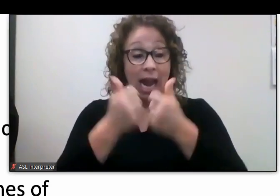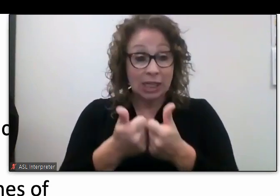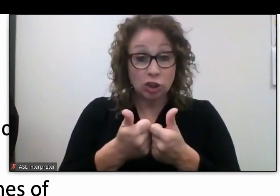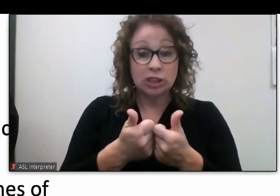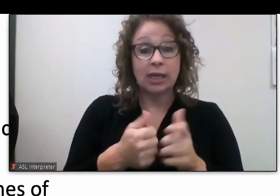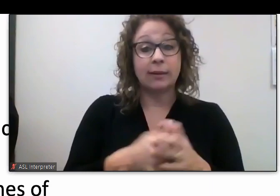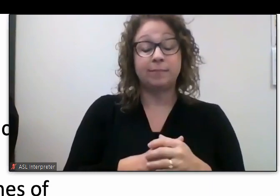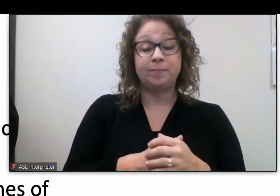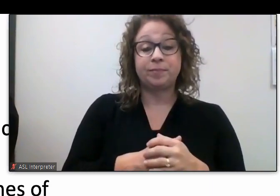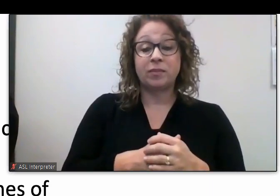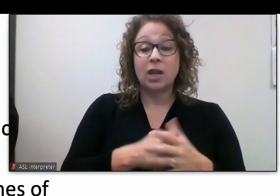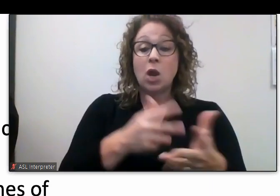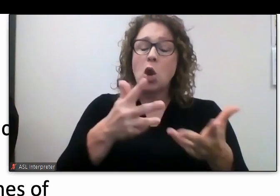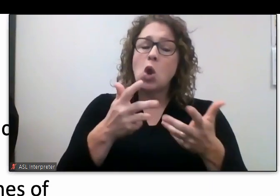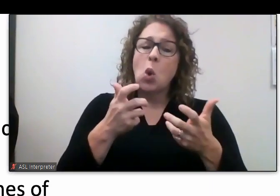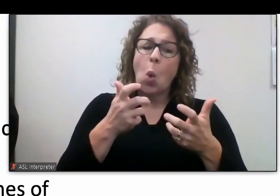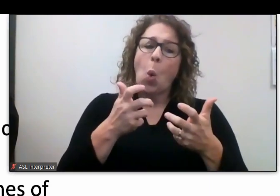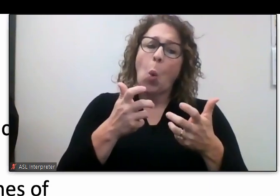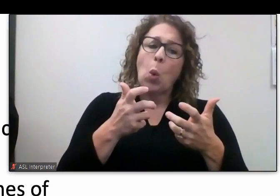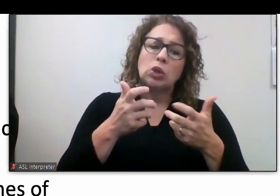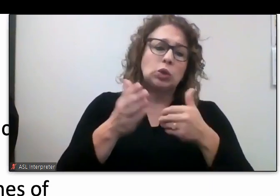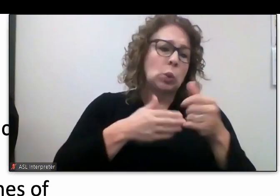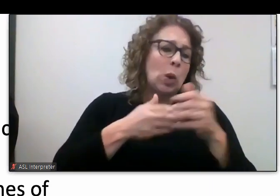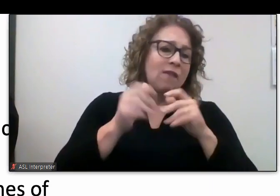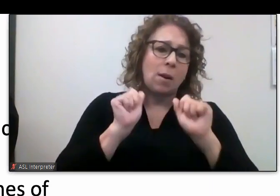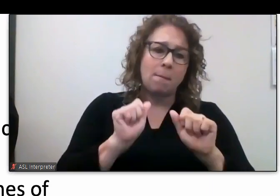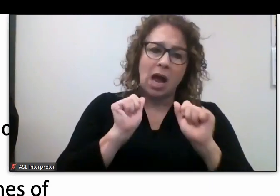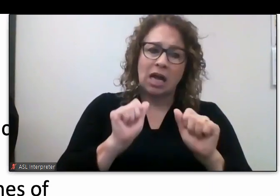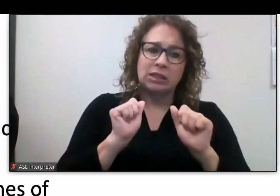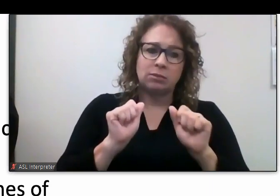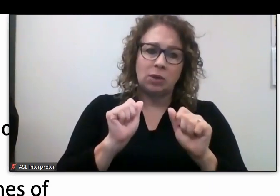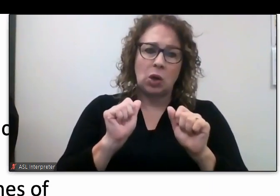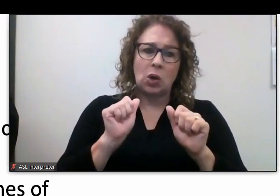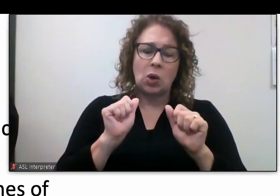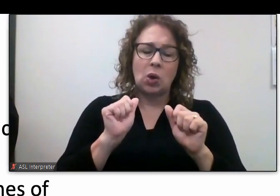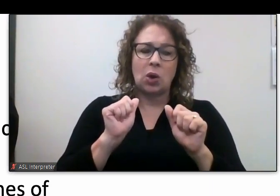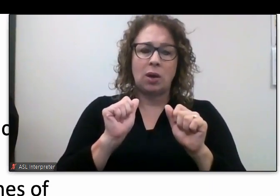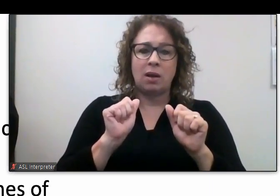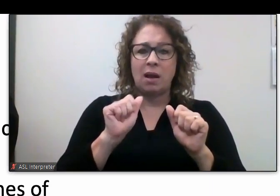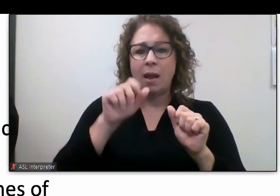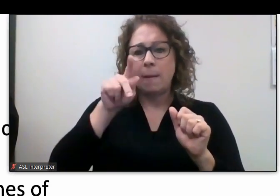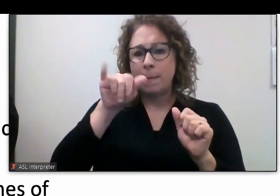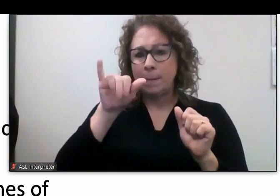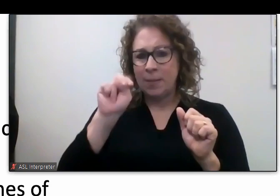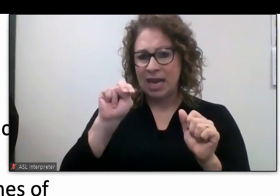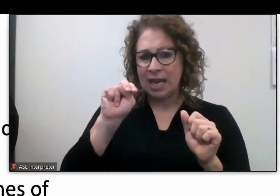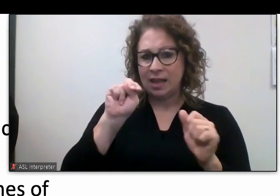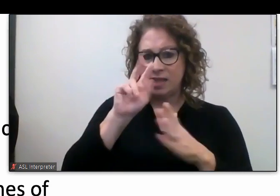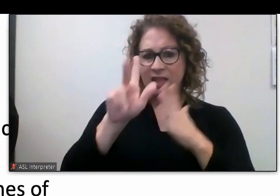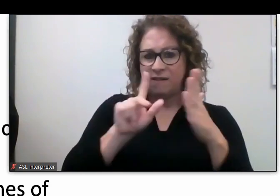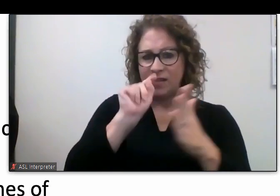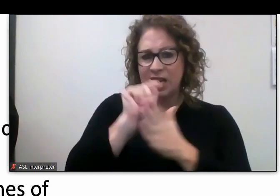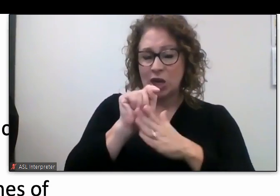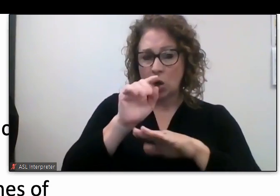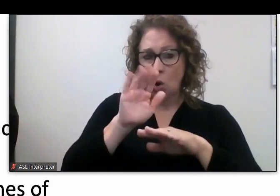You want to, wherever possible in the video, on your online meeting platform,